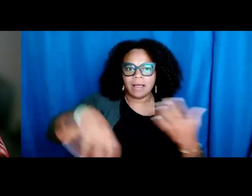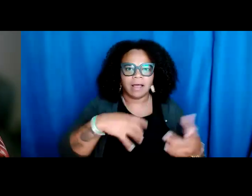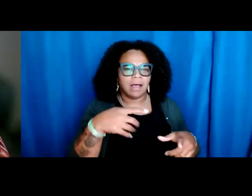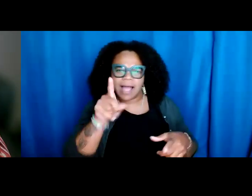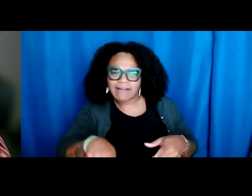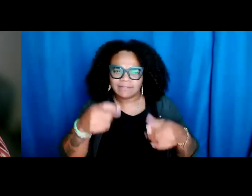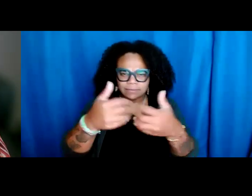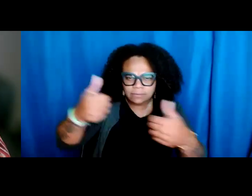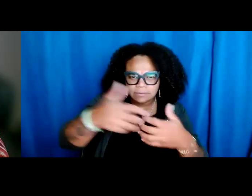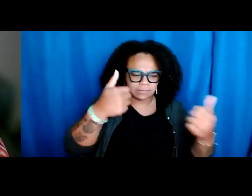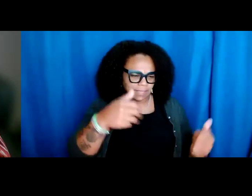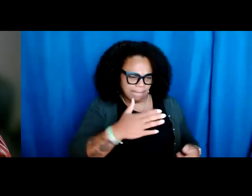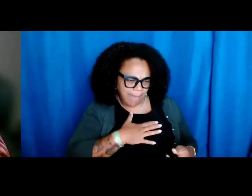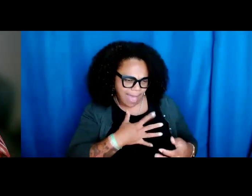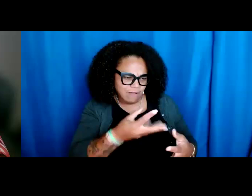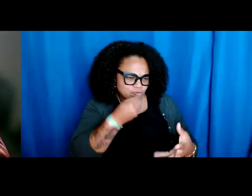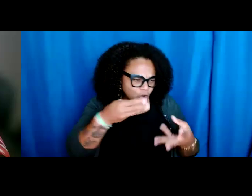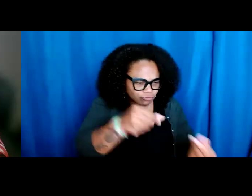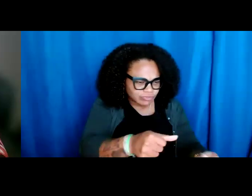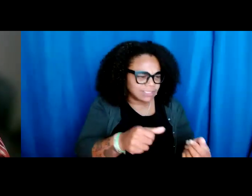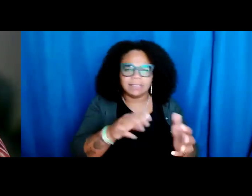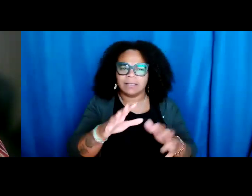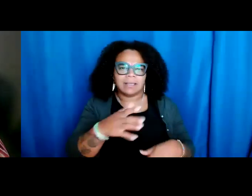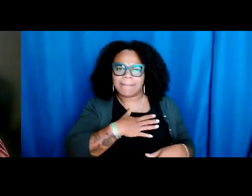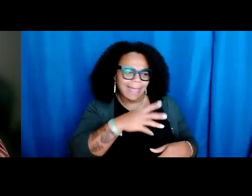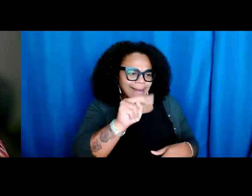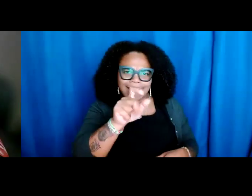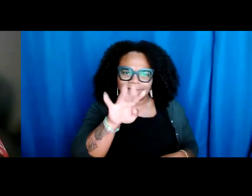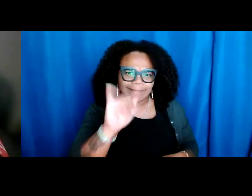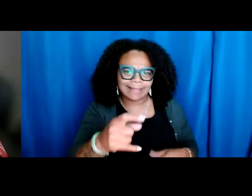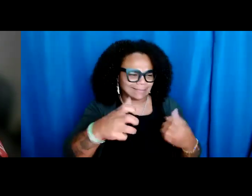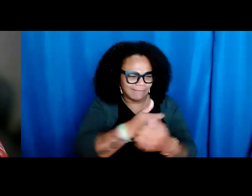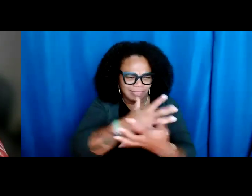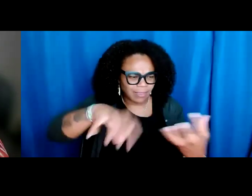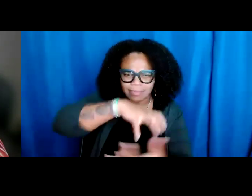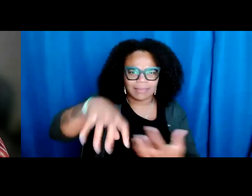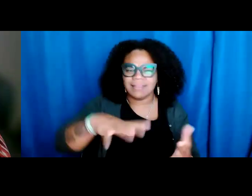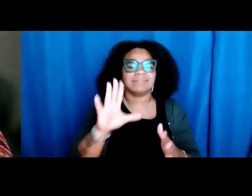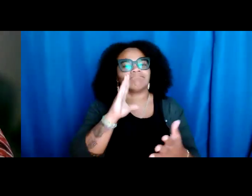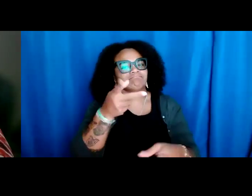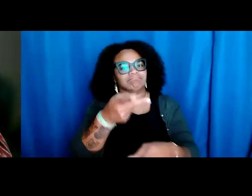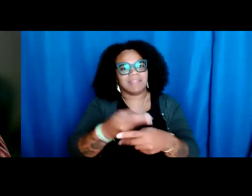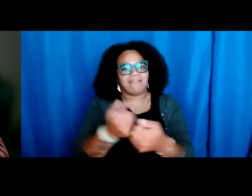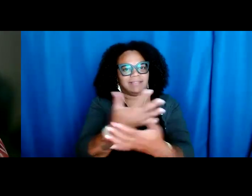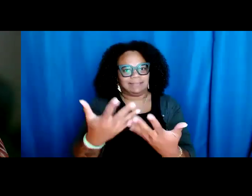When it comes to reconciling your books, preparing your taxes, or applying for a Grant or Loan,